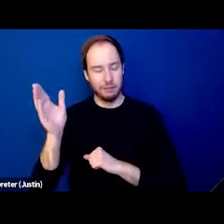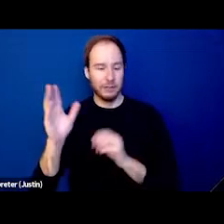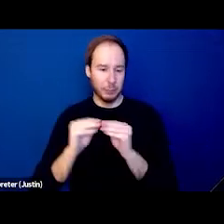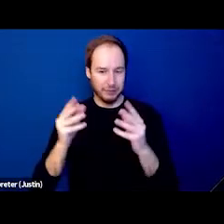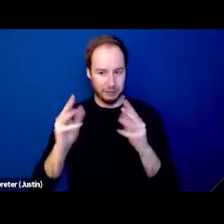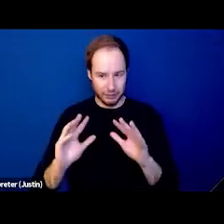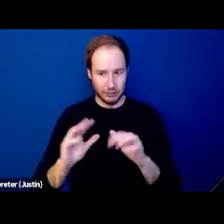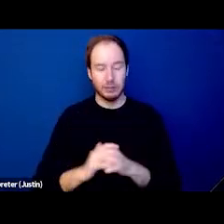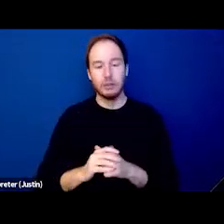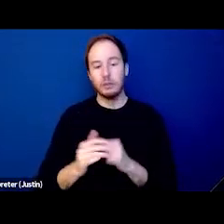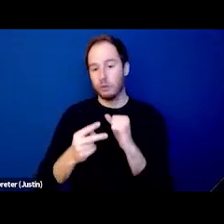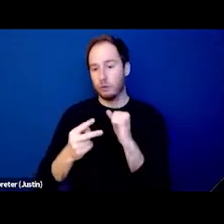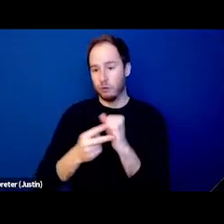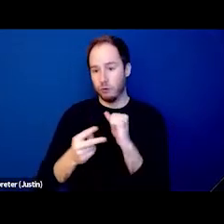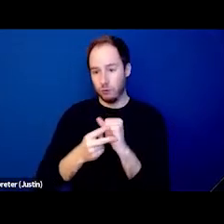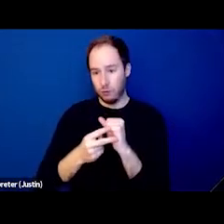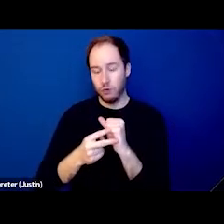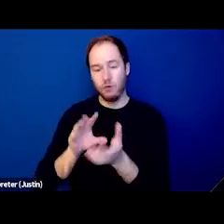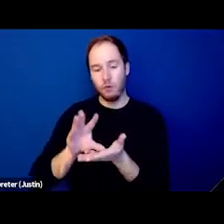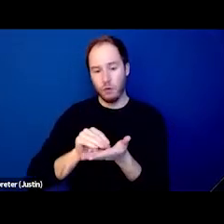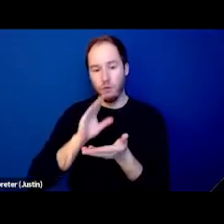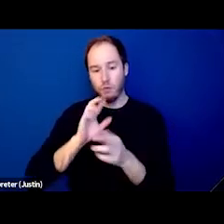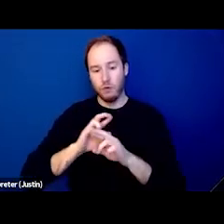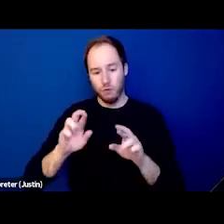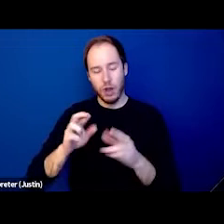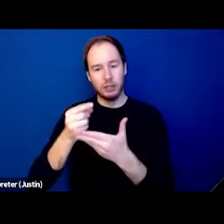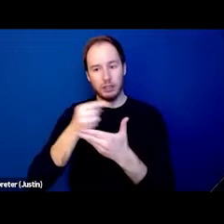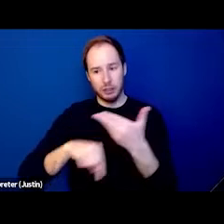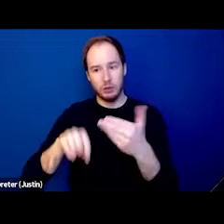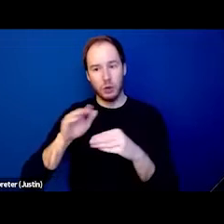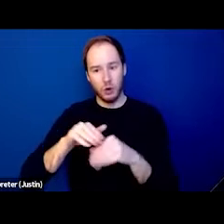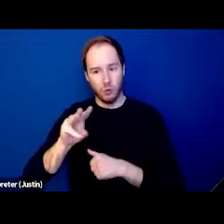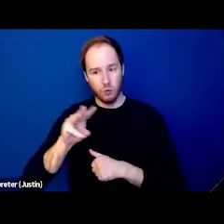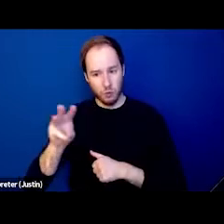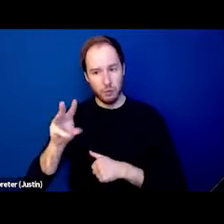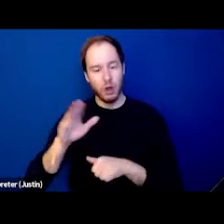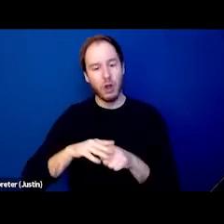The recording will be available within a week on the SOAR website and also SAMHSA's YouTube channel.